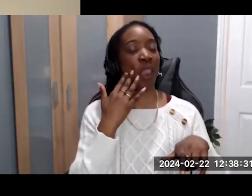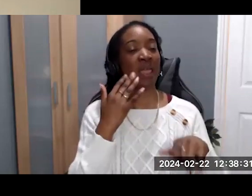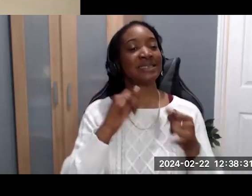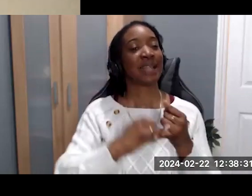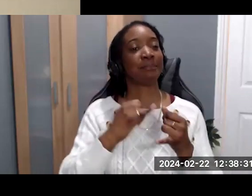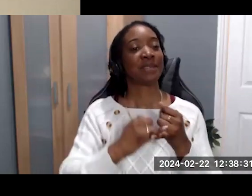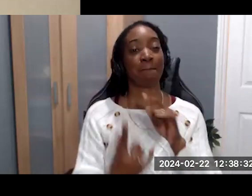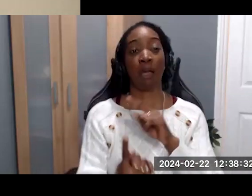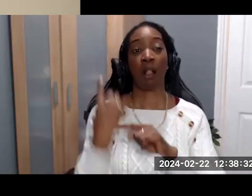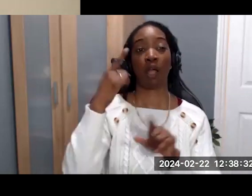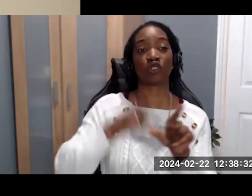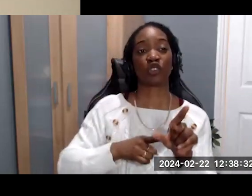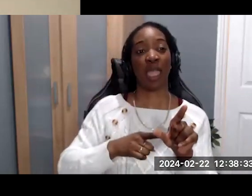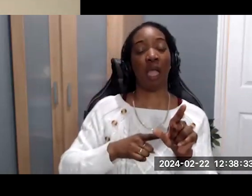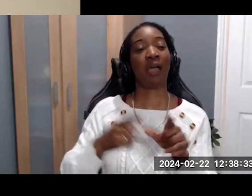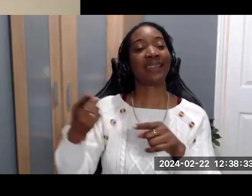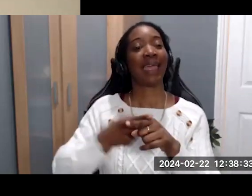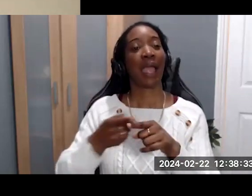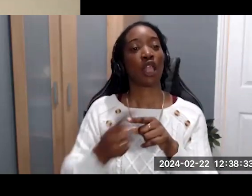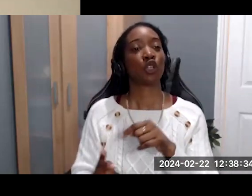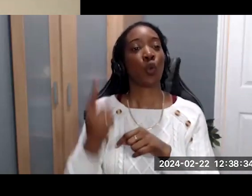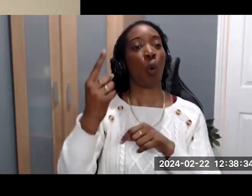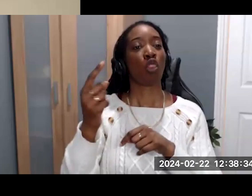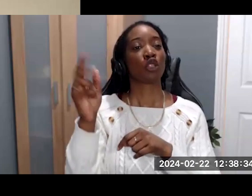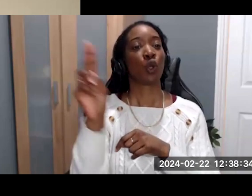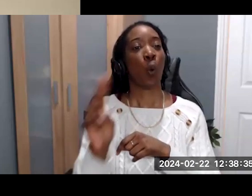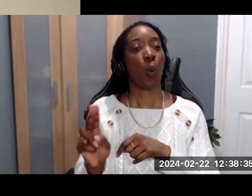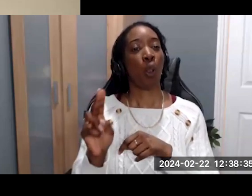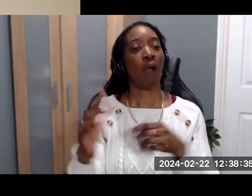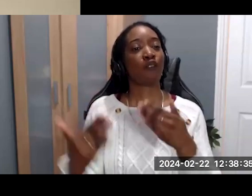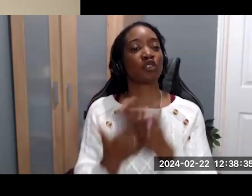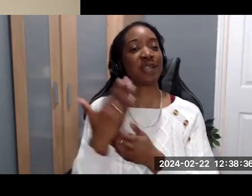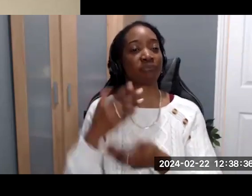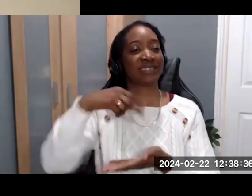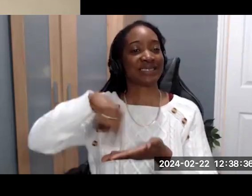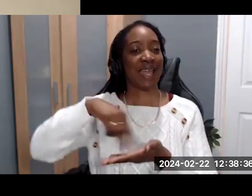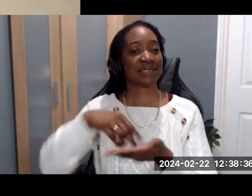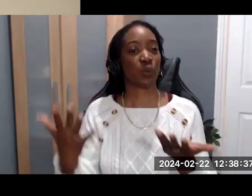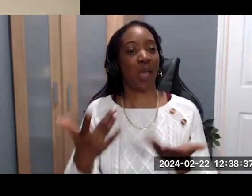England at the Northern School of contemporary dance in Leeds I would like to commend the idea